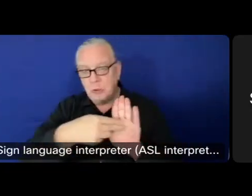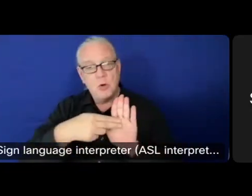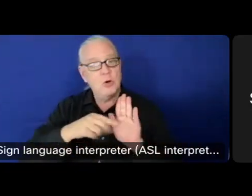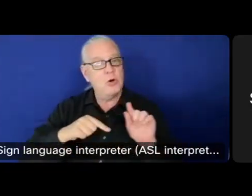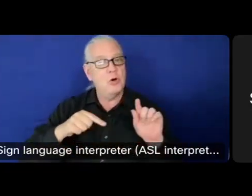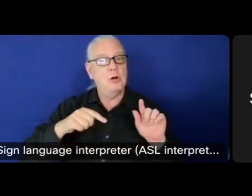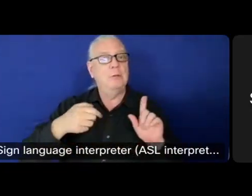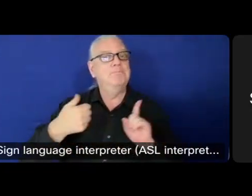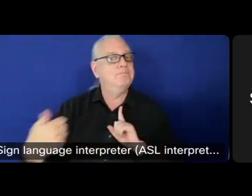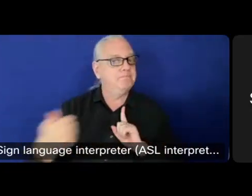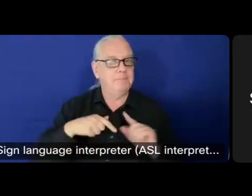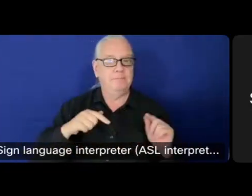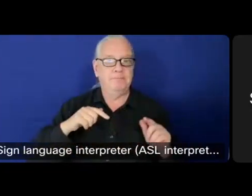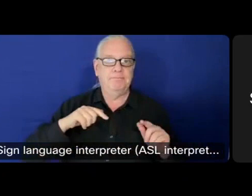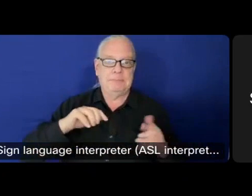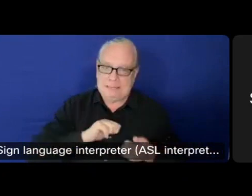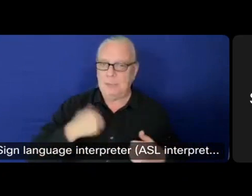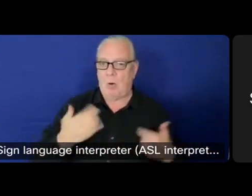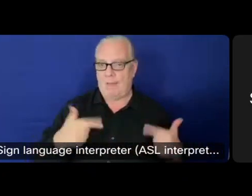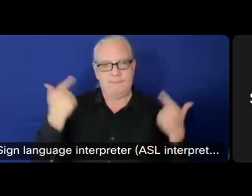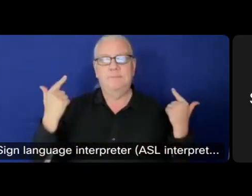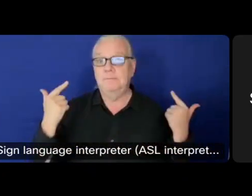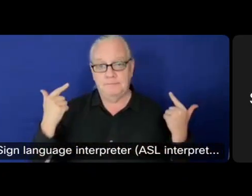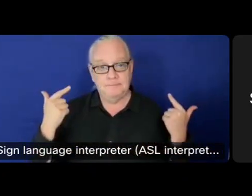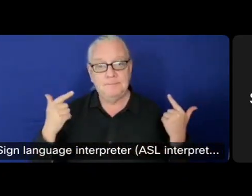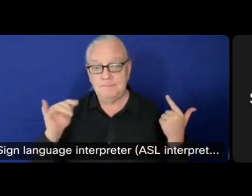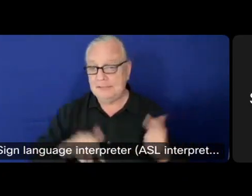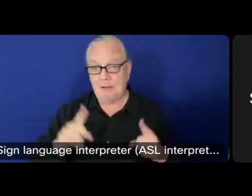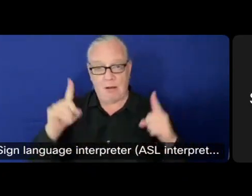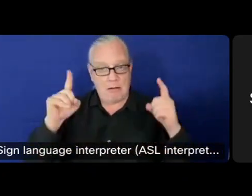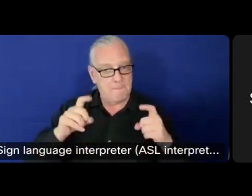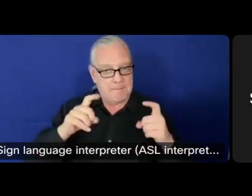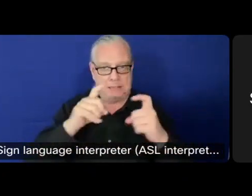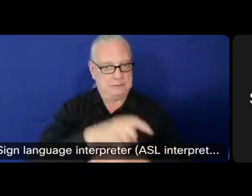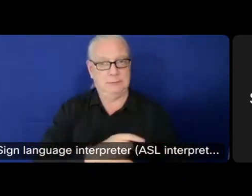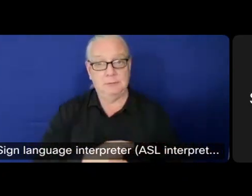very layered concern. Stigma includes external stigma,